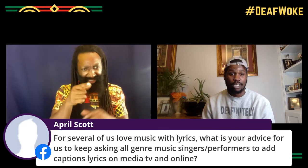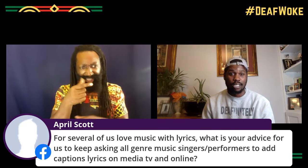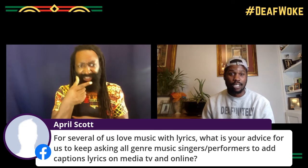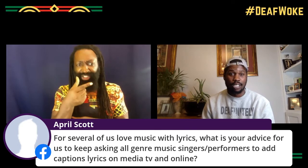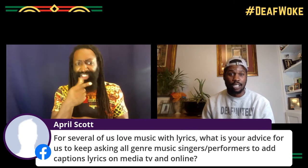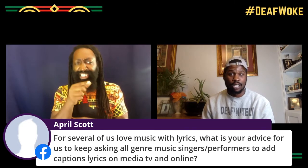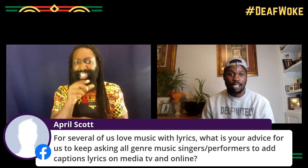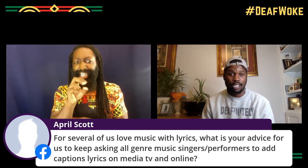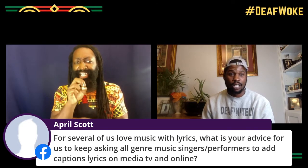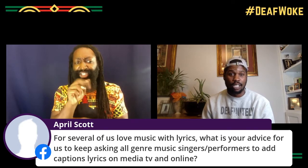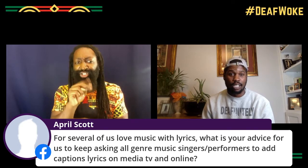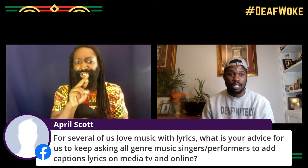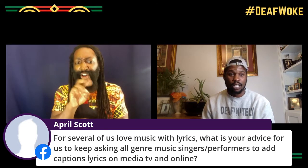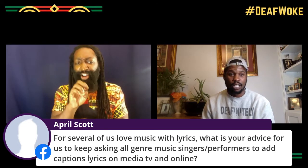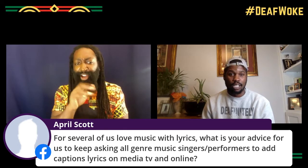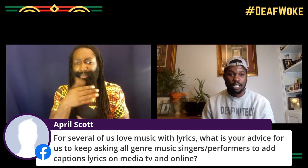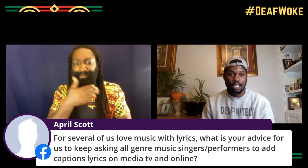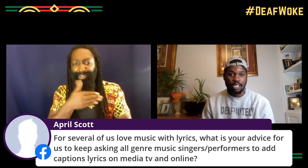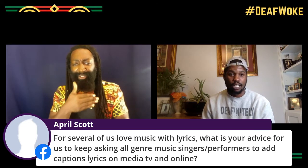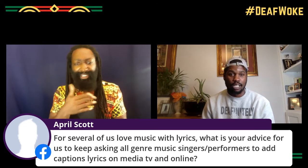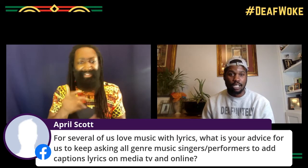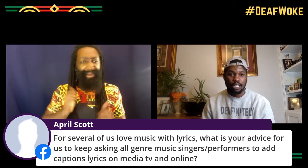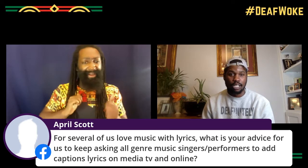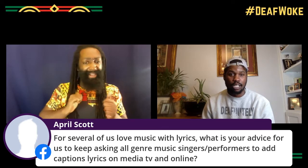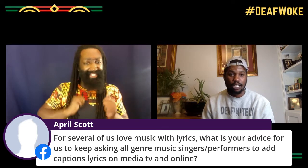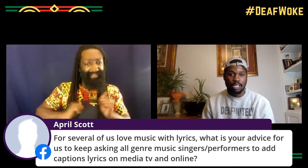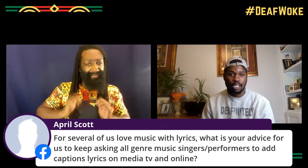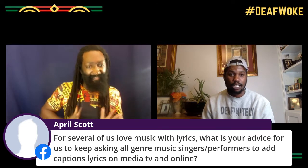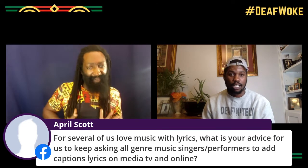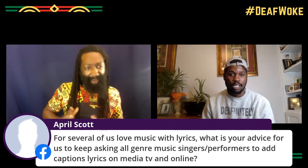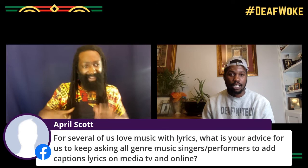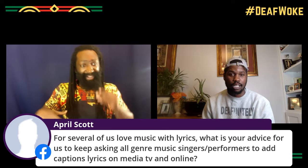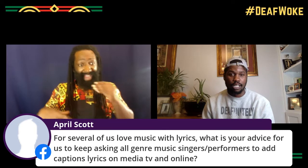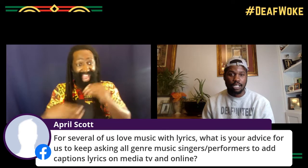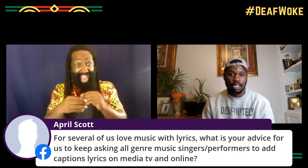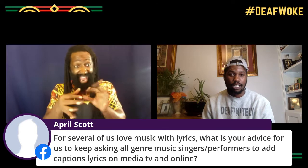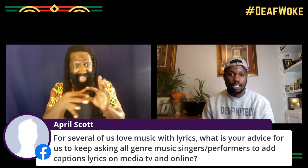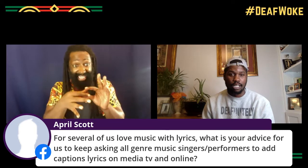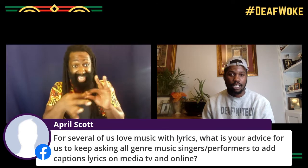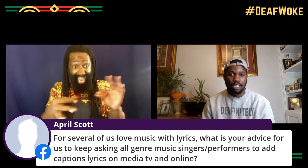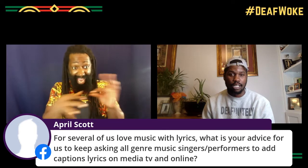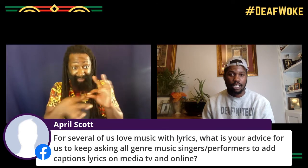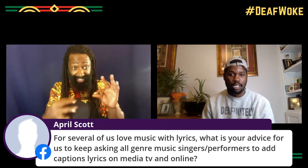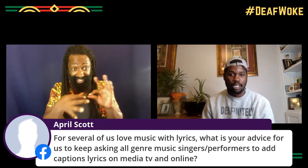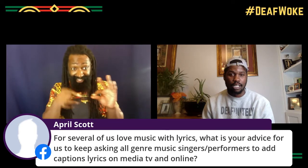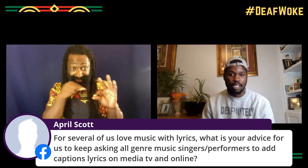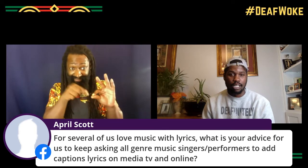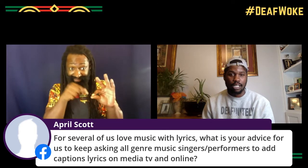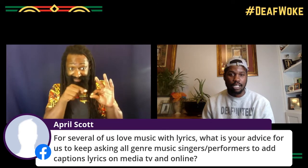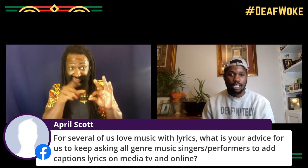What's your advice for asking all the genre of music, singers, and performers to add captions,